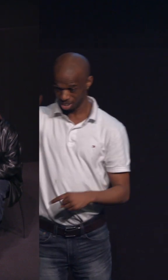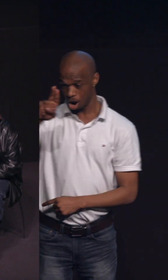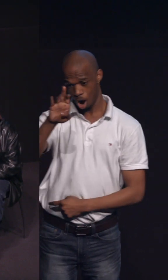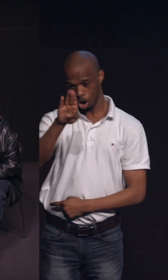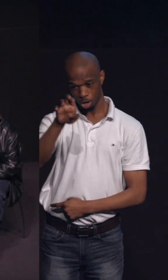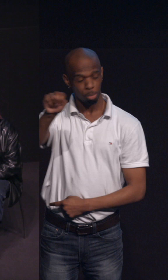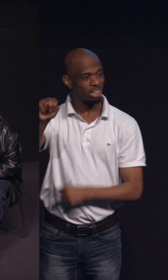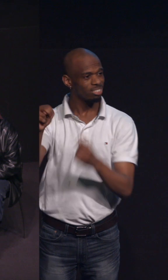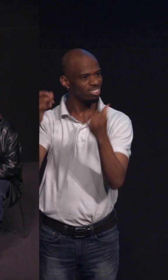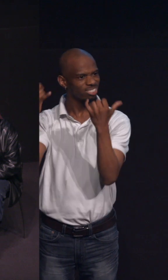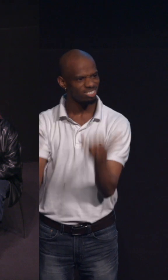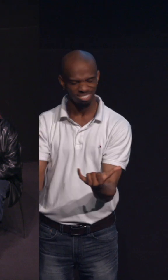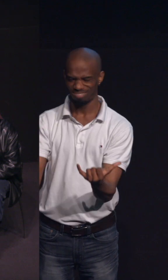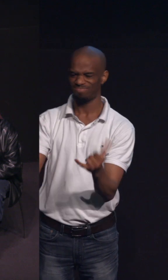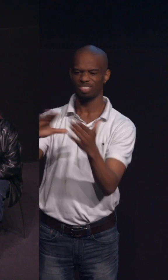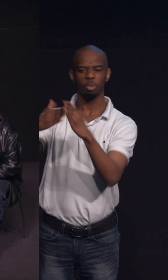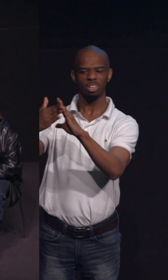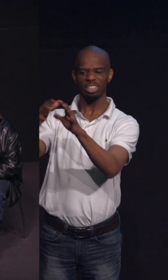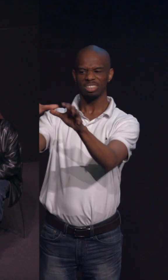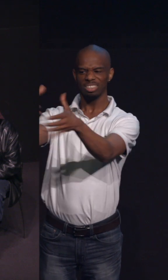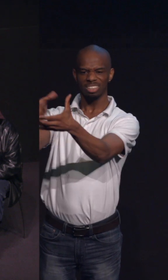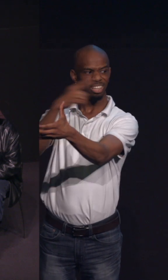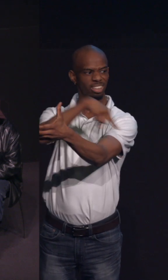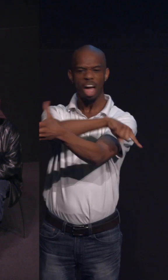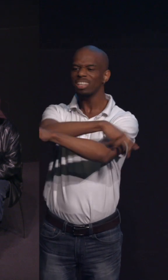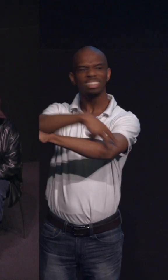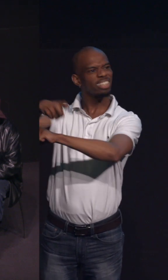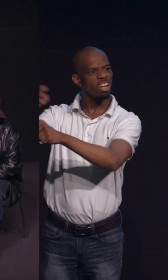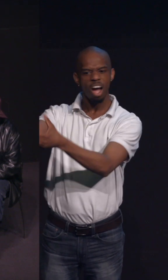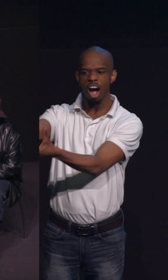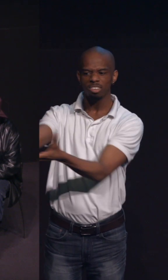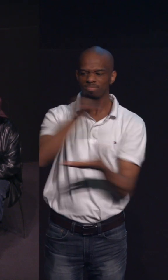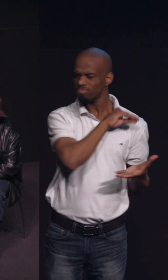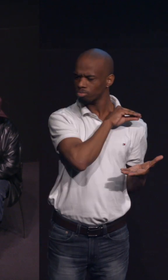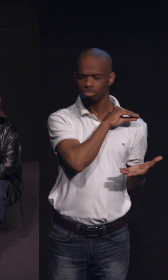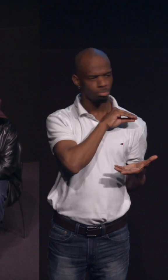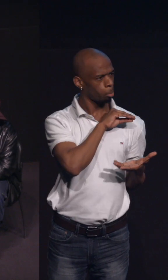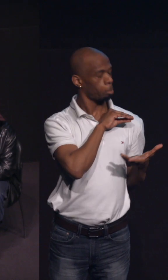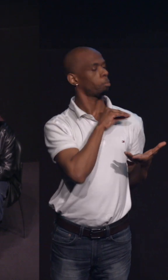So, yeah, anyway, Mr. Scott, I would love to hear because